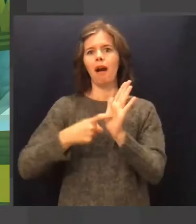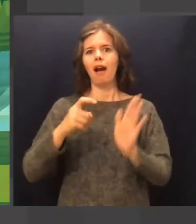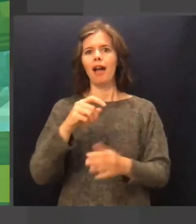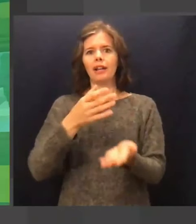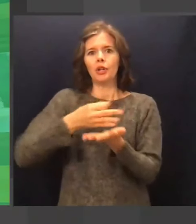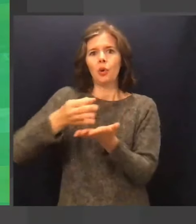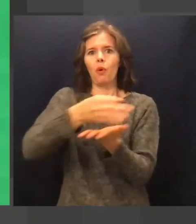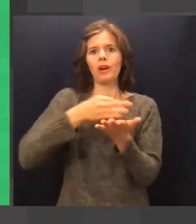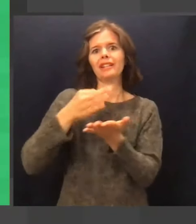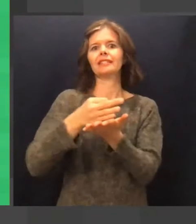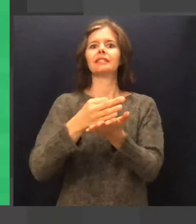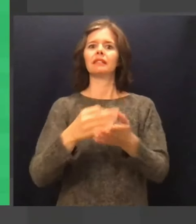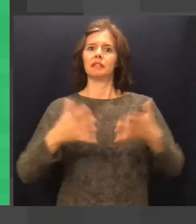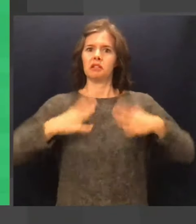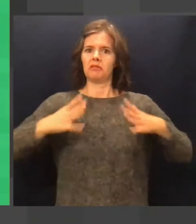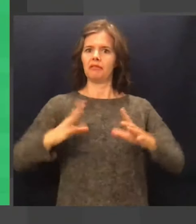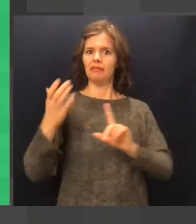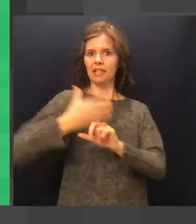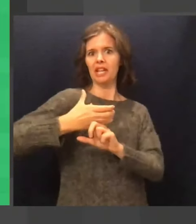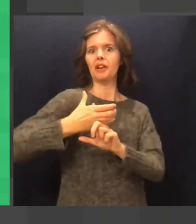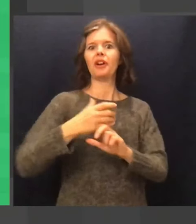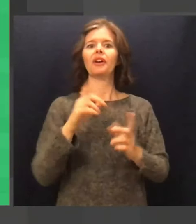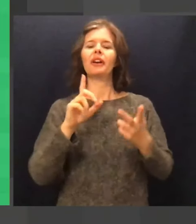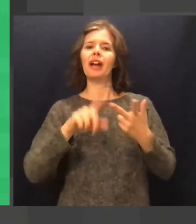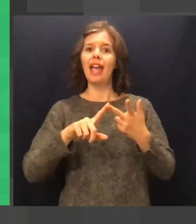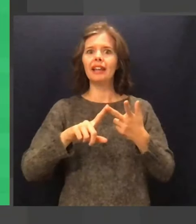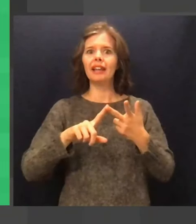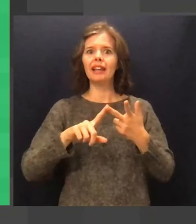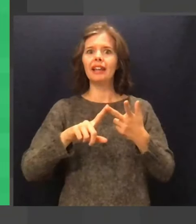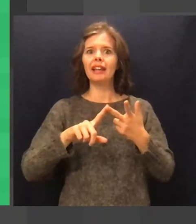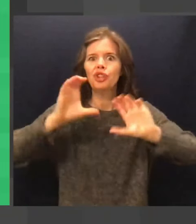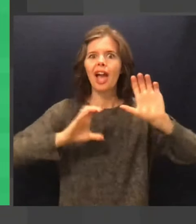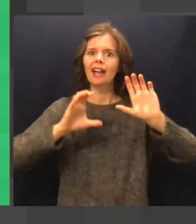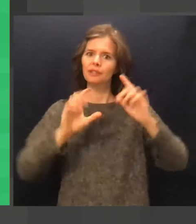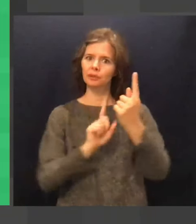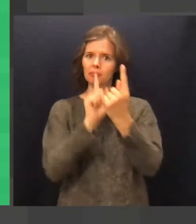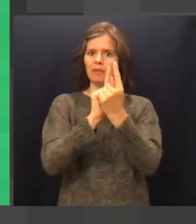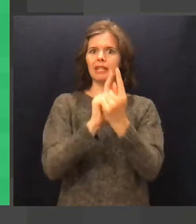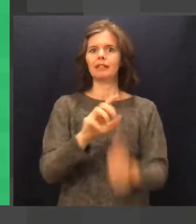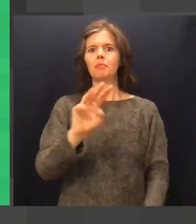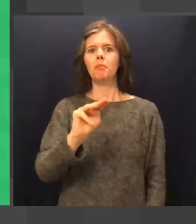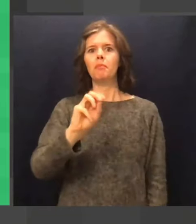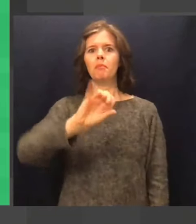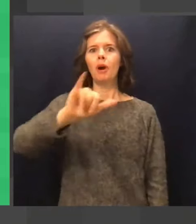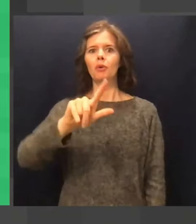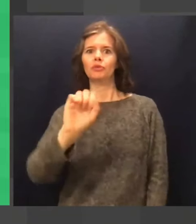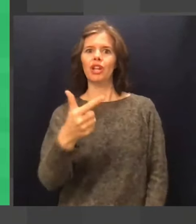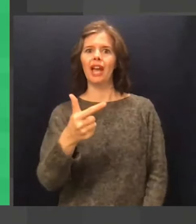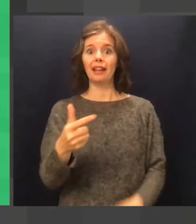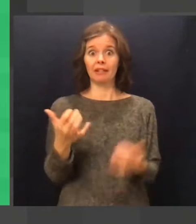MINECOINS, AWESOME MINECRAFT GEAR AND A VIDEO CHAT WITH